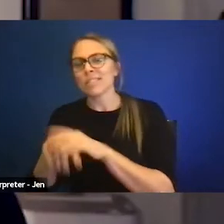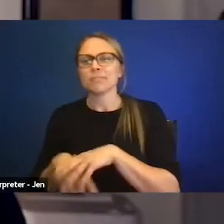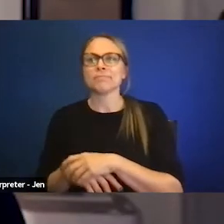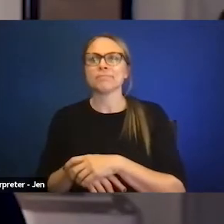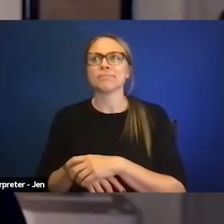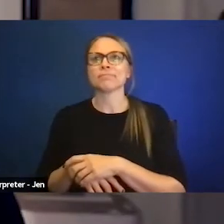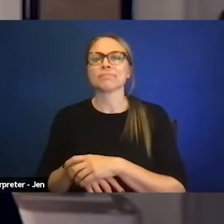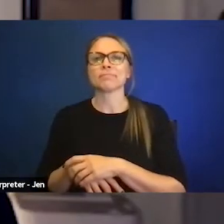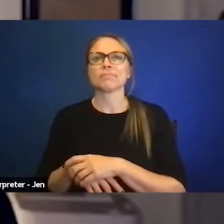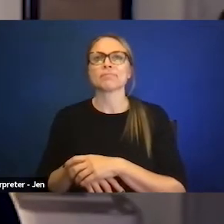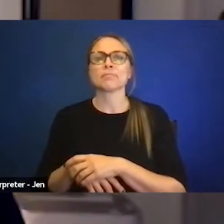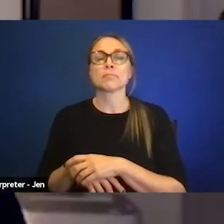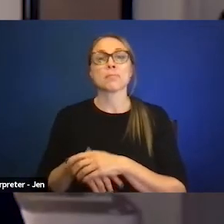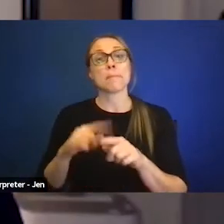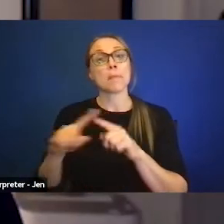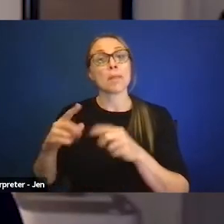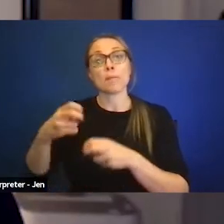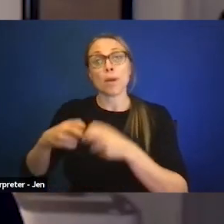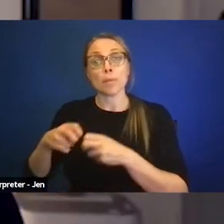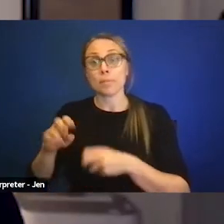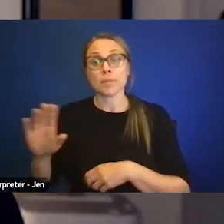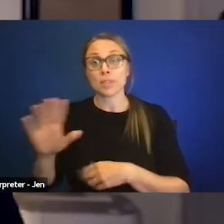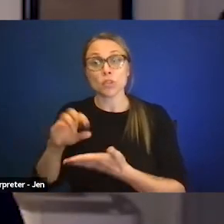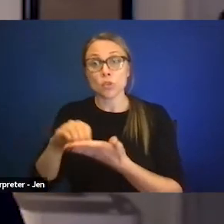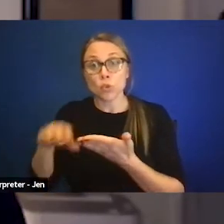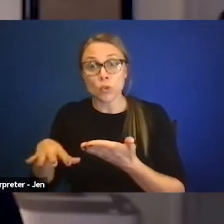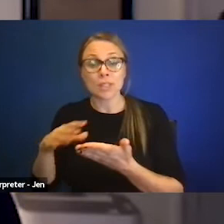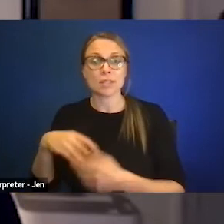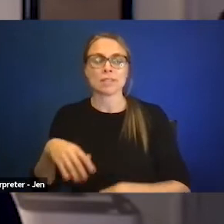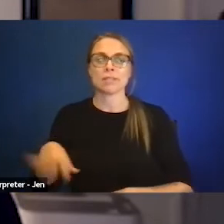that students, faculty, and staff still face are ones